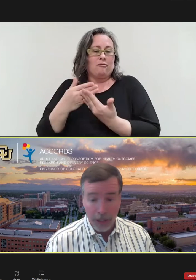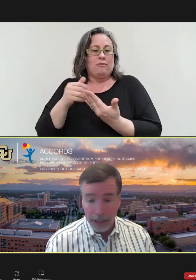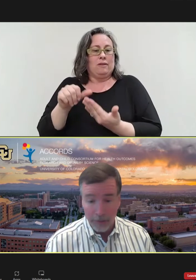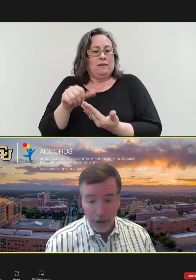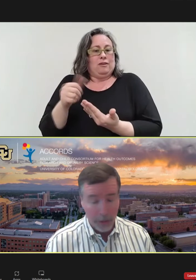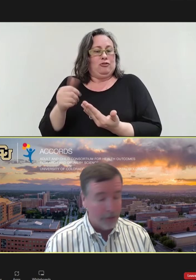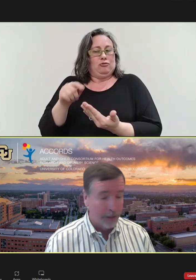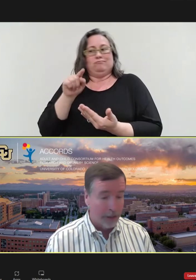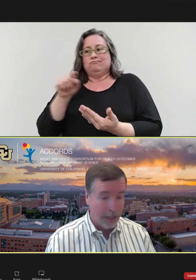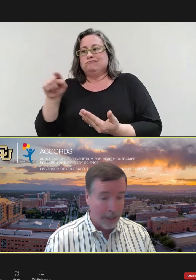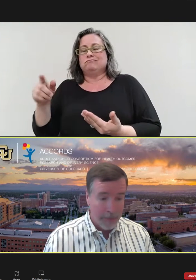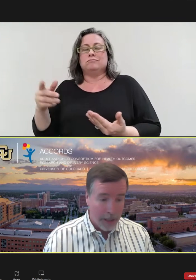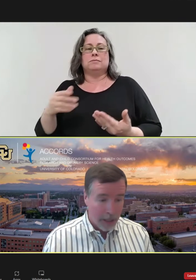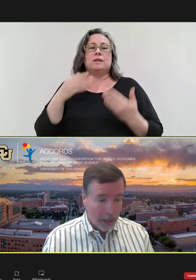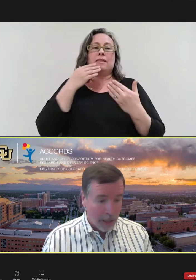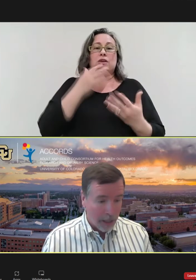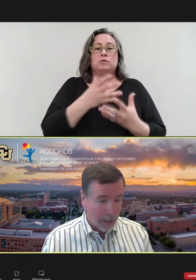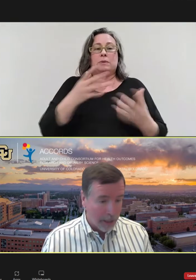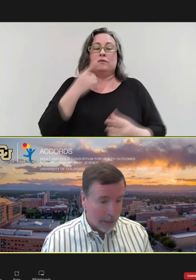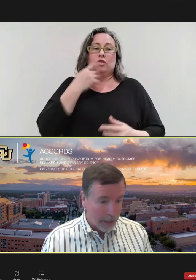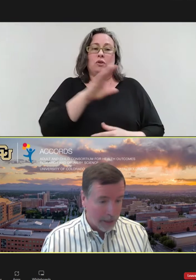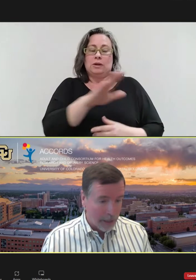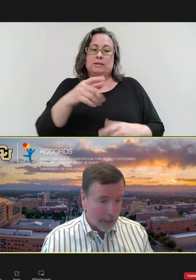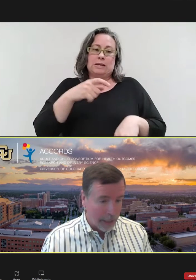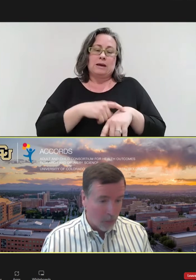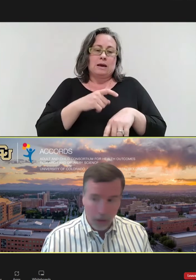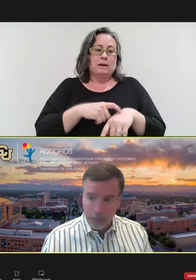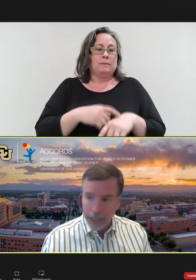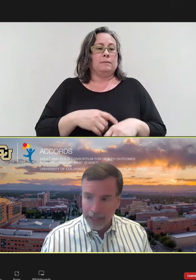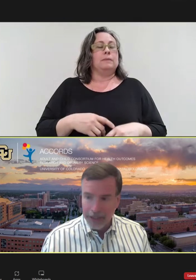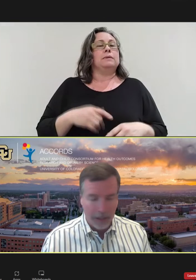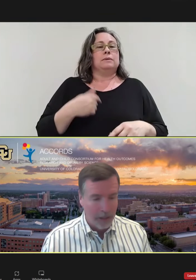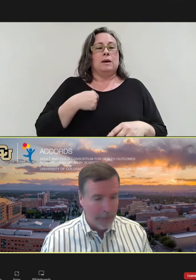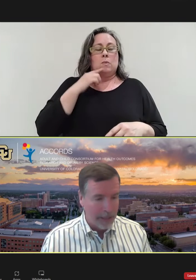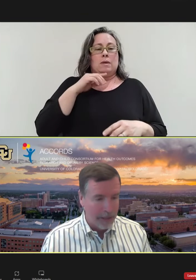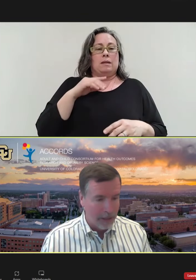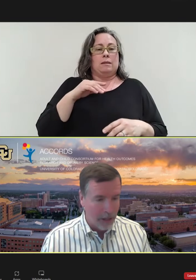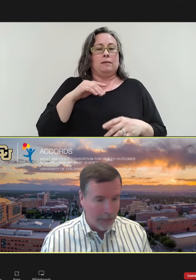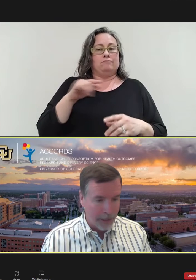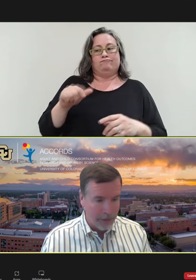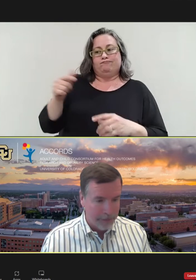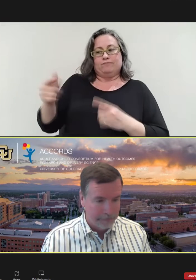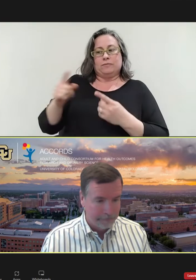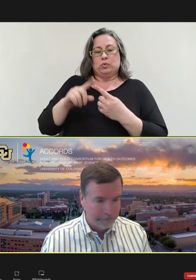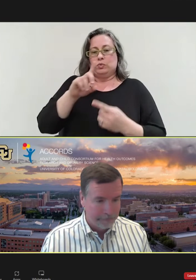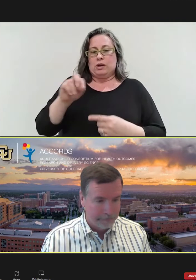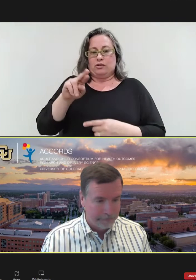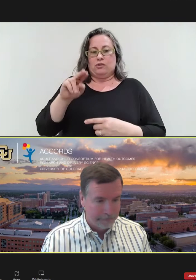thank you very much for your time. And I will pass it on back to Dr. Hopkins.